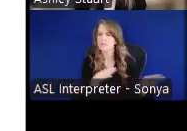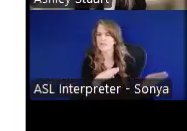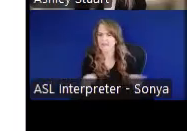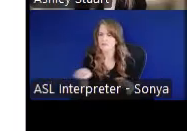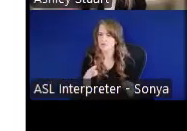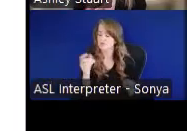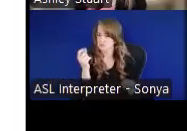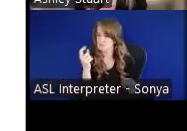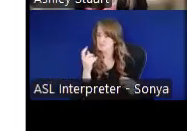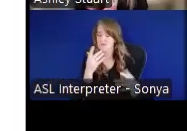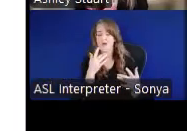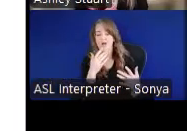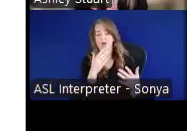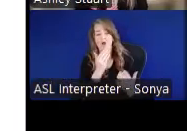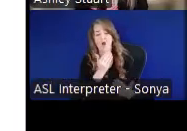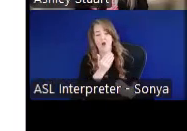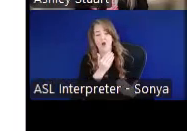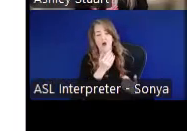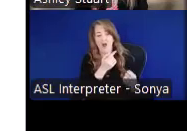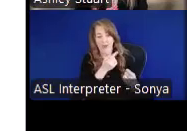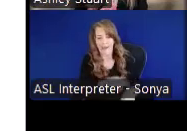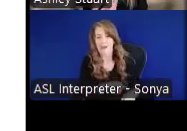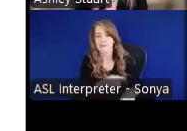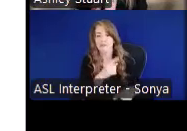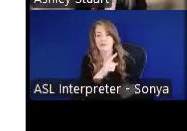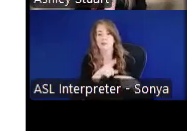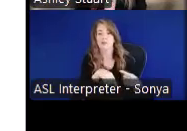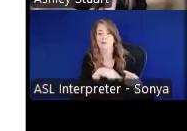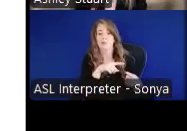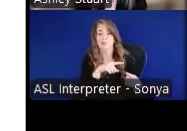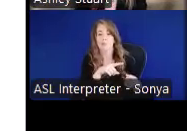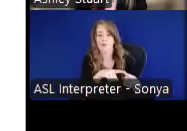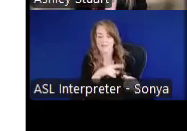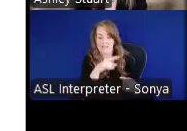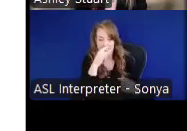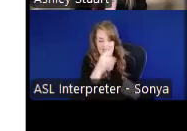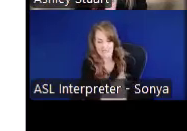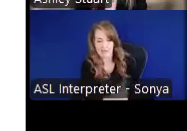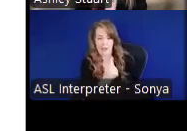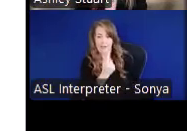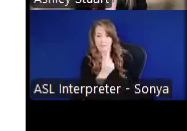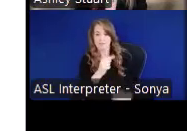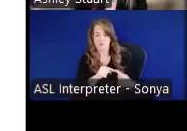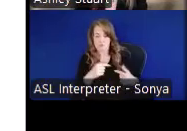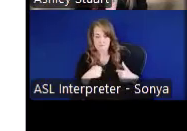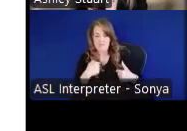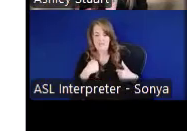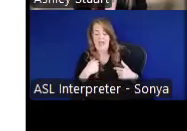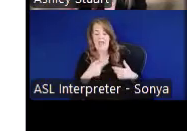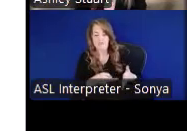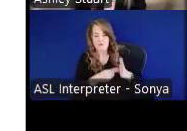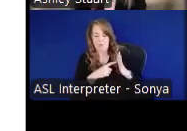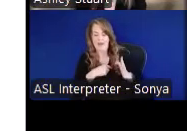that are brought up when a child is coming to me for a developmental evaluation, where there are some concerns about a